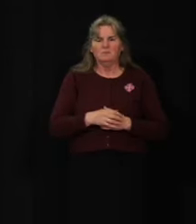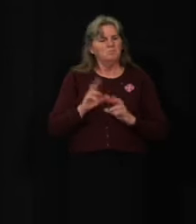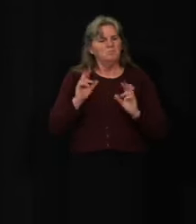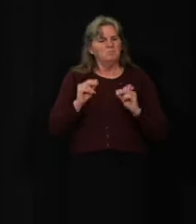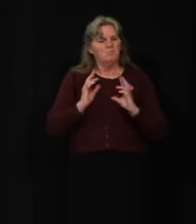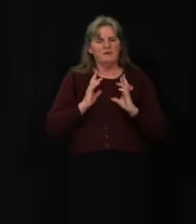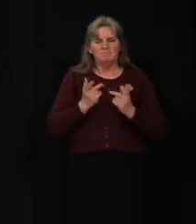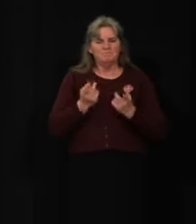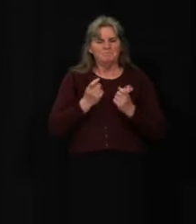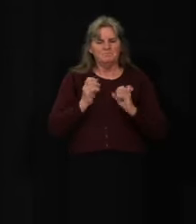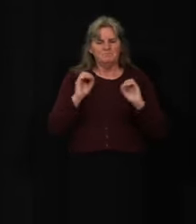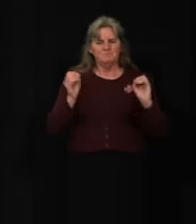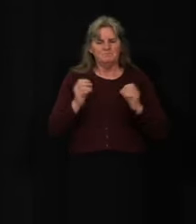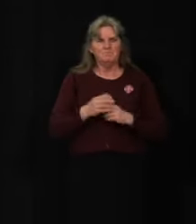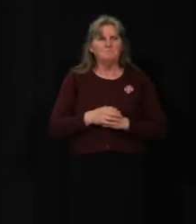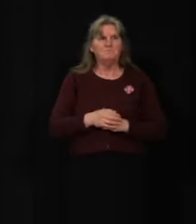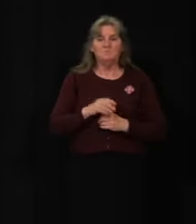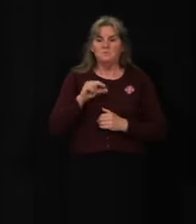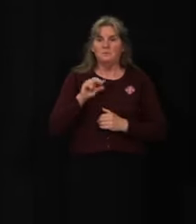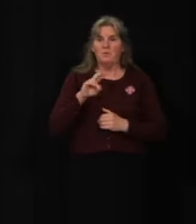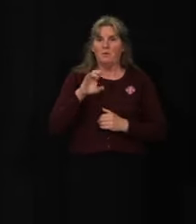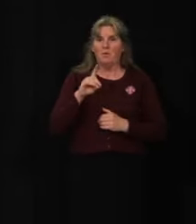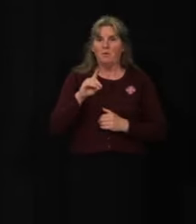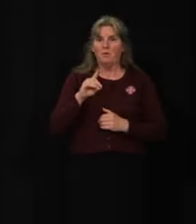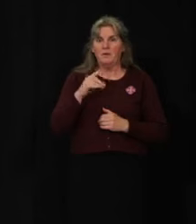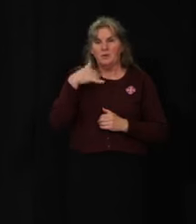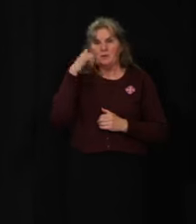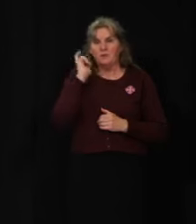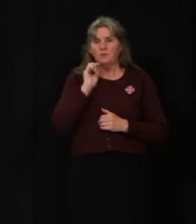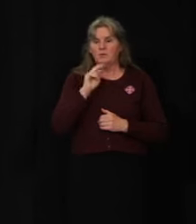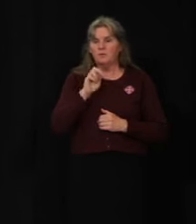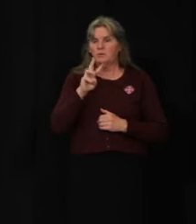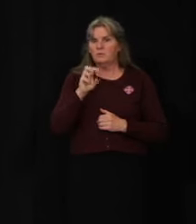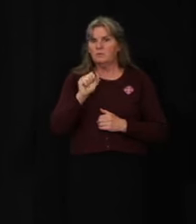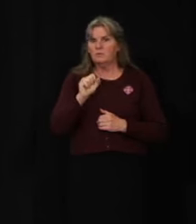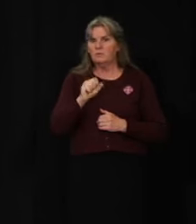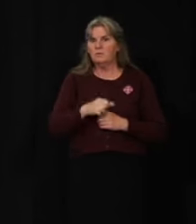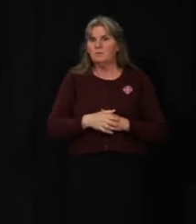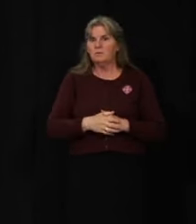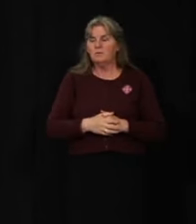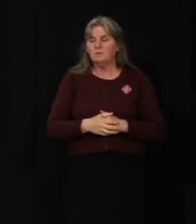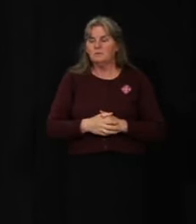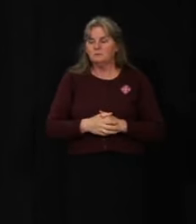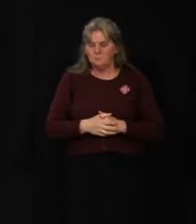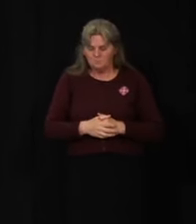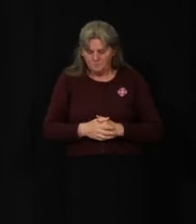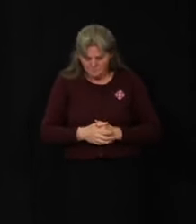for workplaces apart from things like, you know, limiting